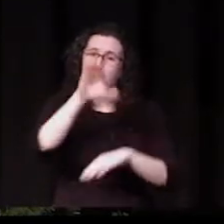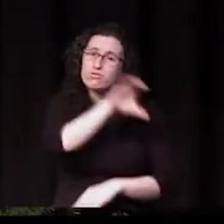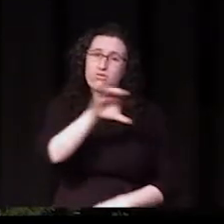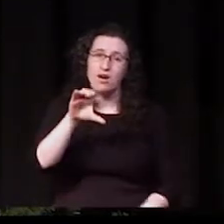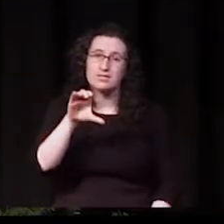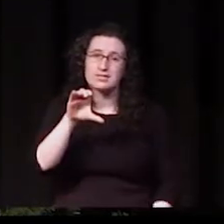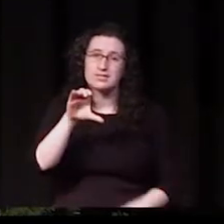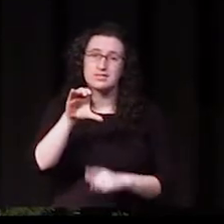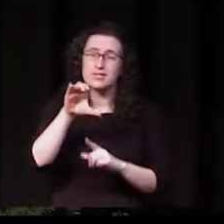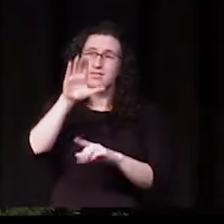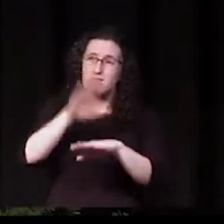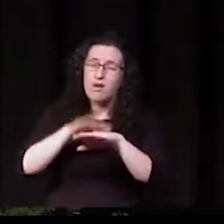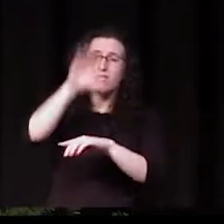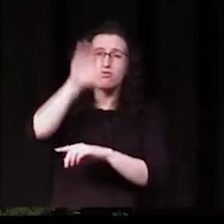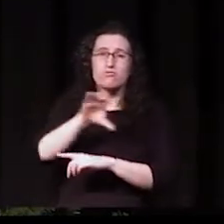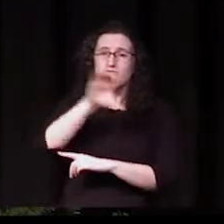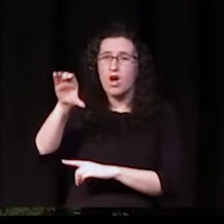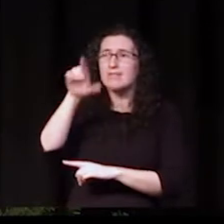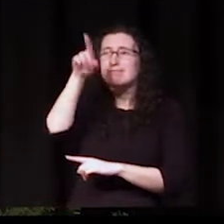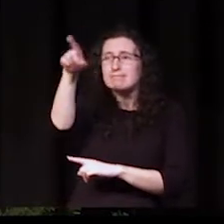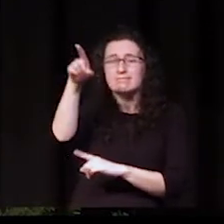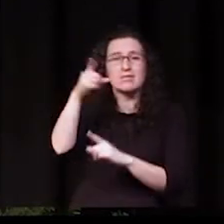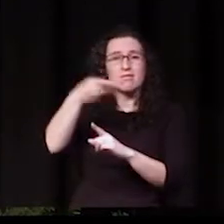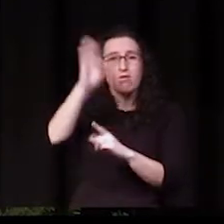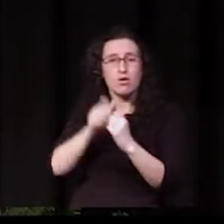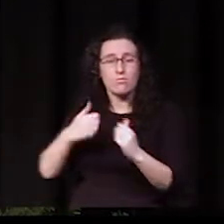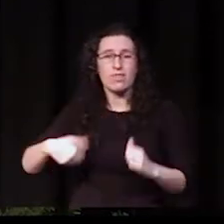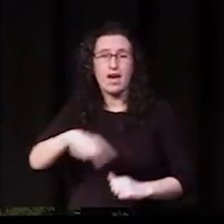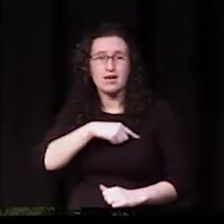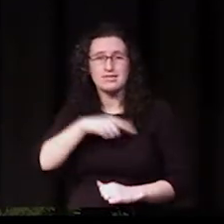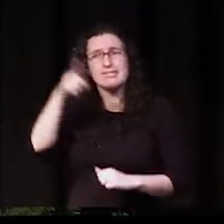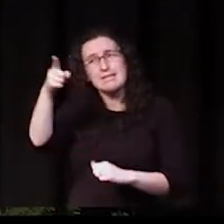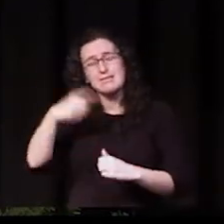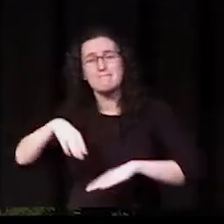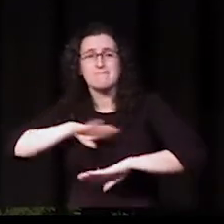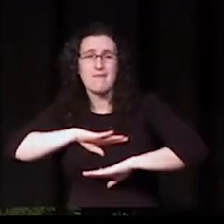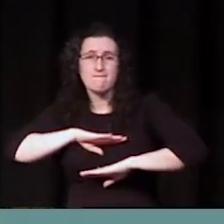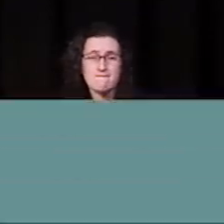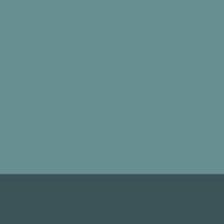He is enough and He is the one we remember and we worship now.